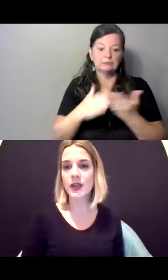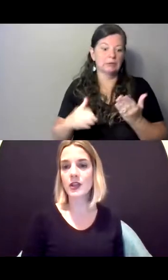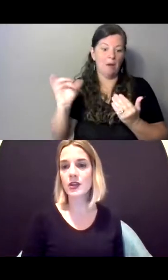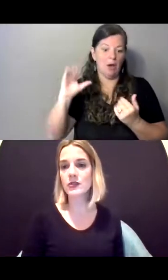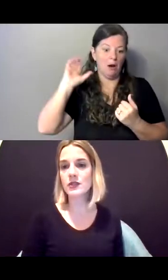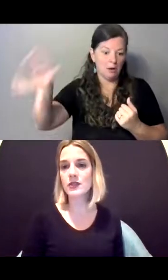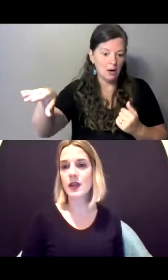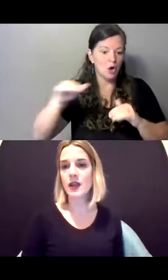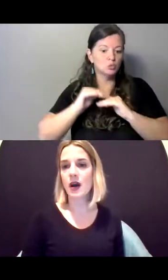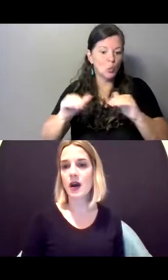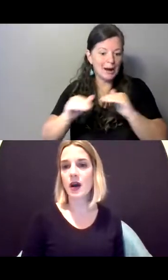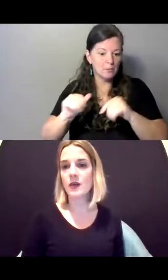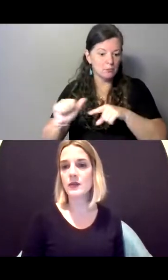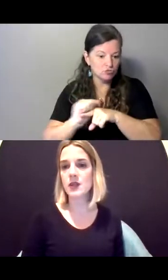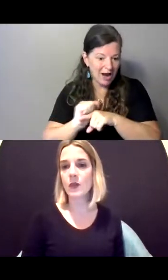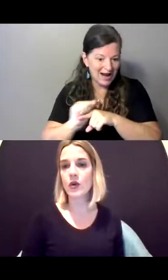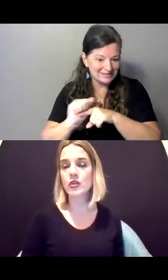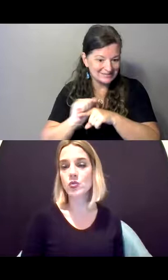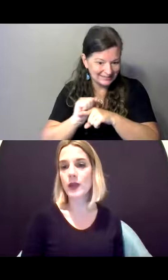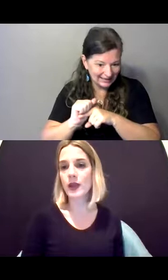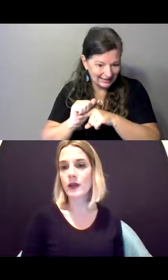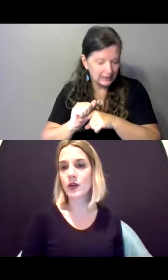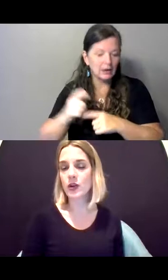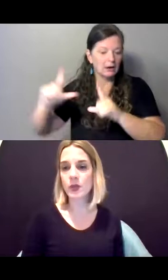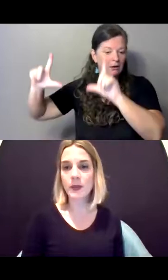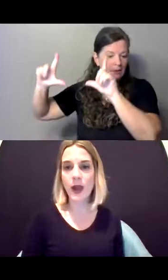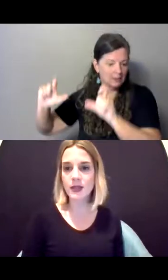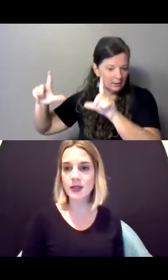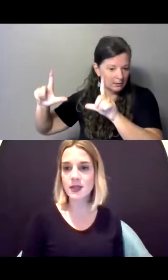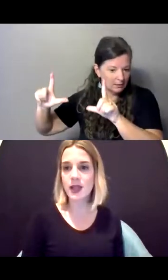They can use some will go swimming, they'll go to swimming practice,